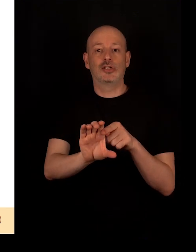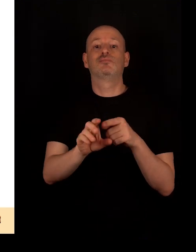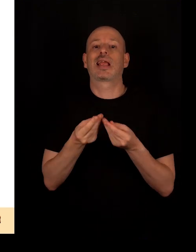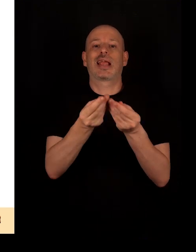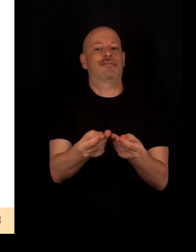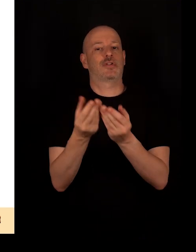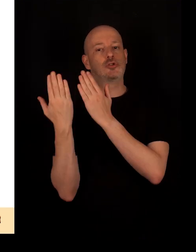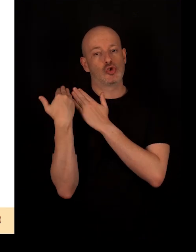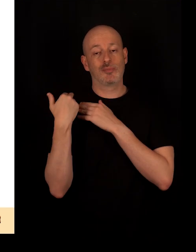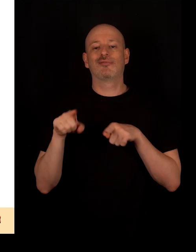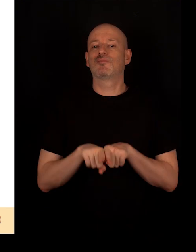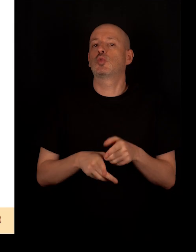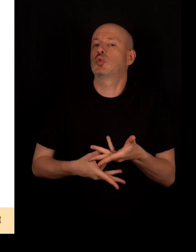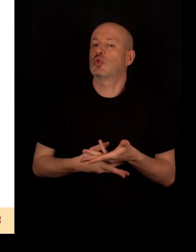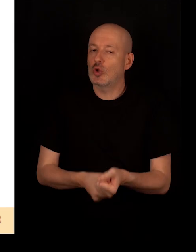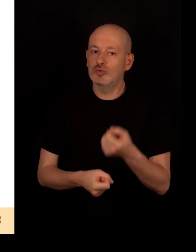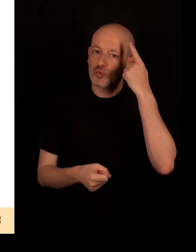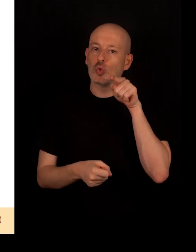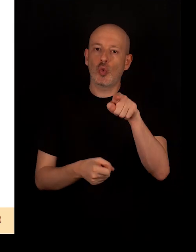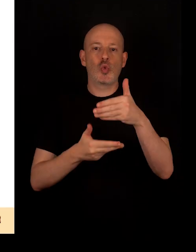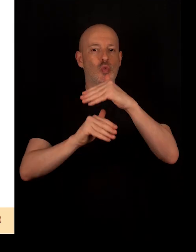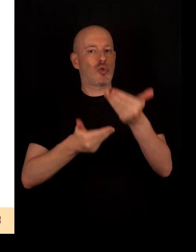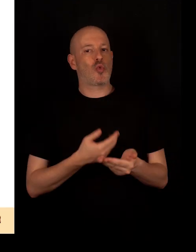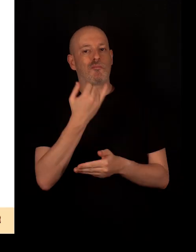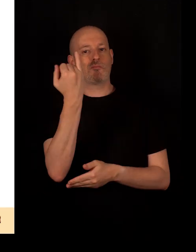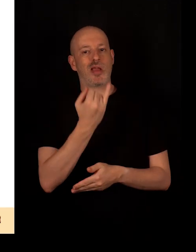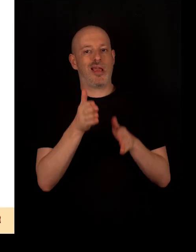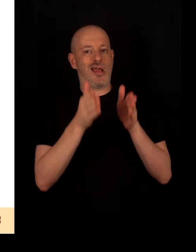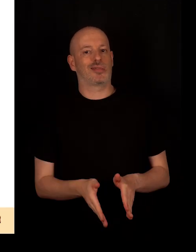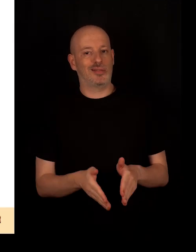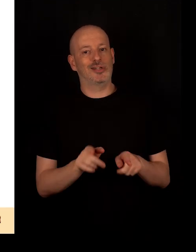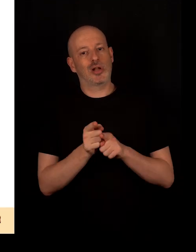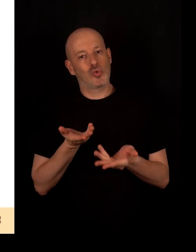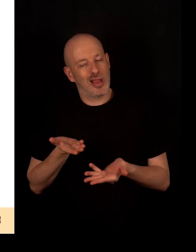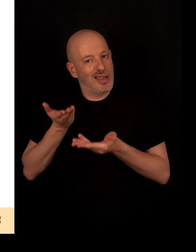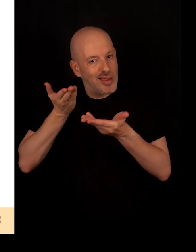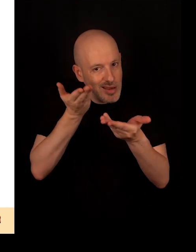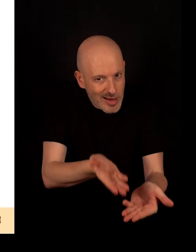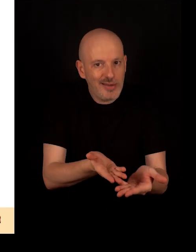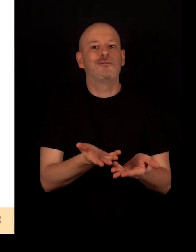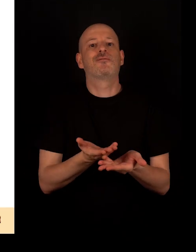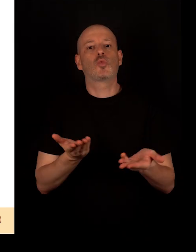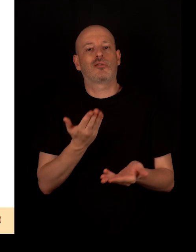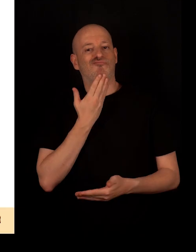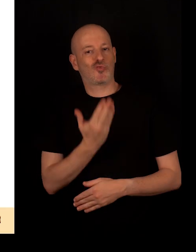and then we give the responsibility and the trust to you to welcome the artist, and give them